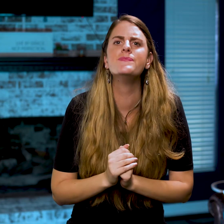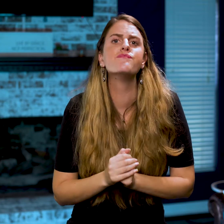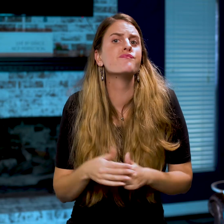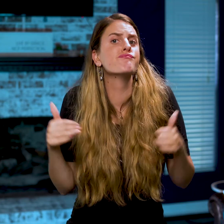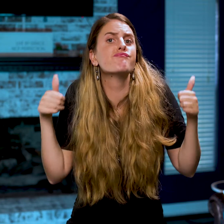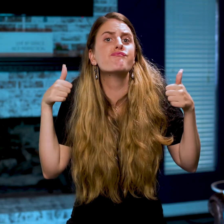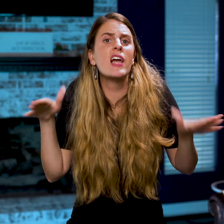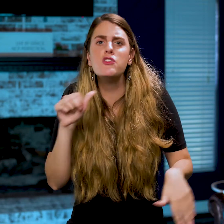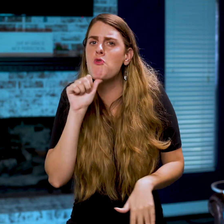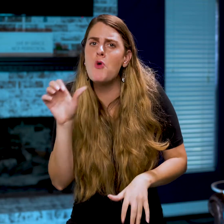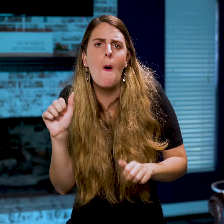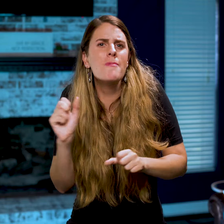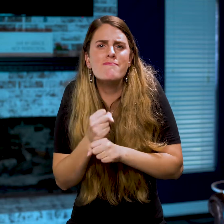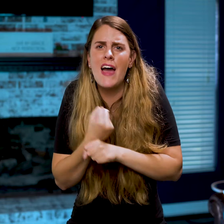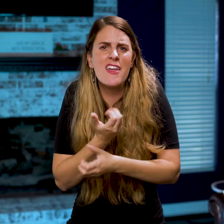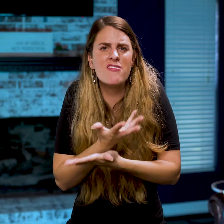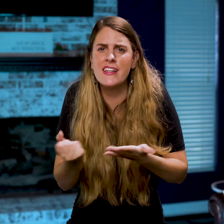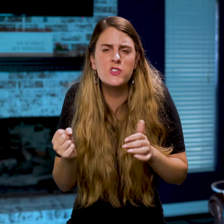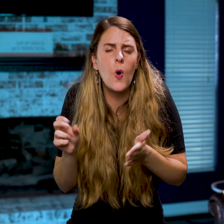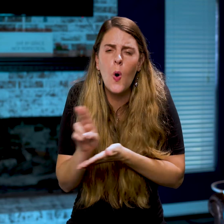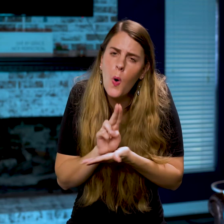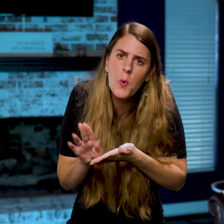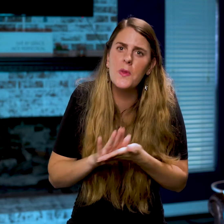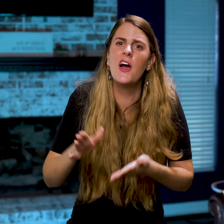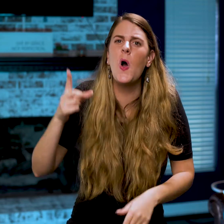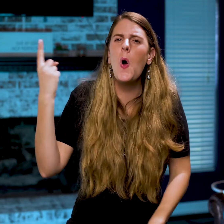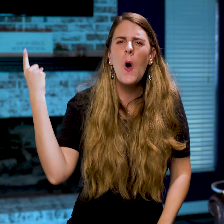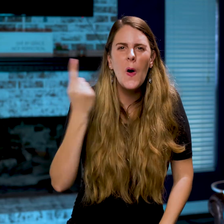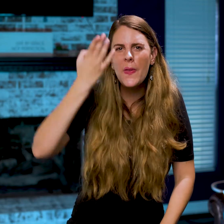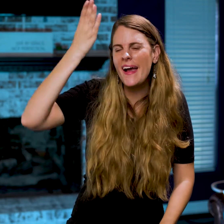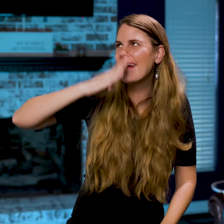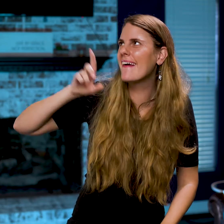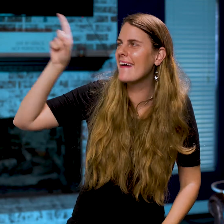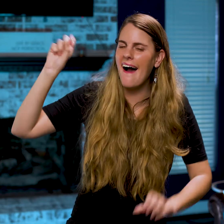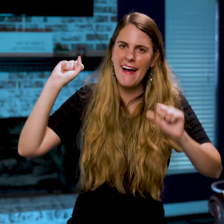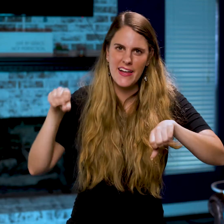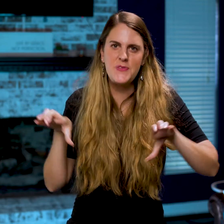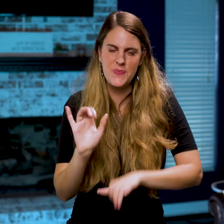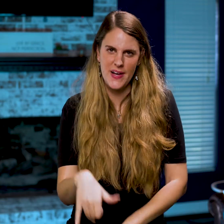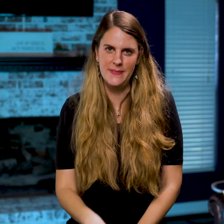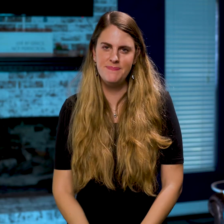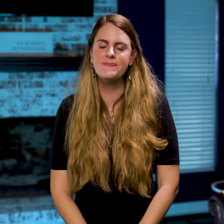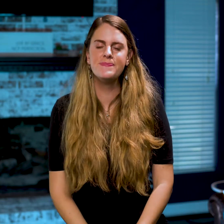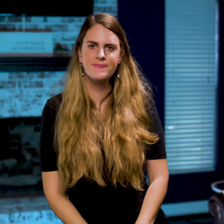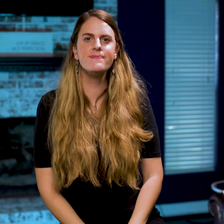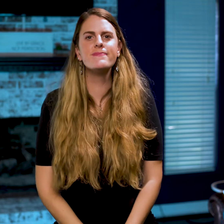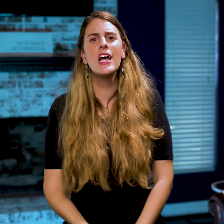Angels don’t make things holy; only God can do that.